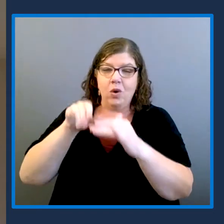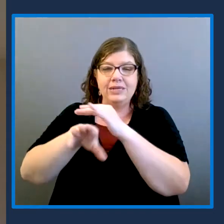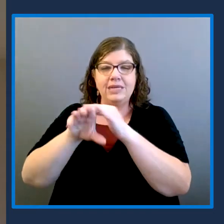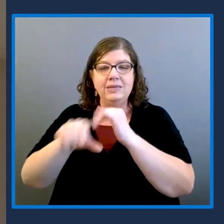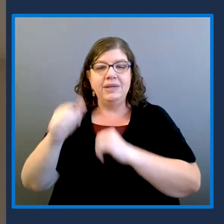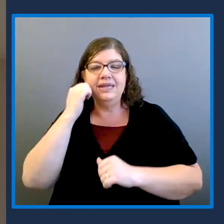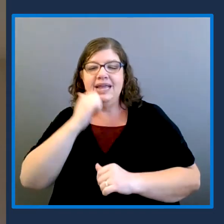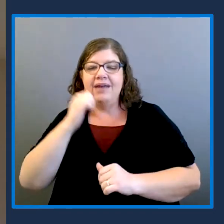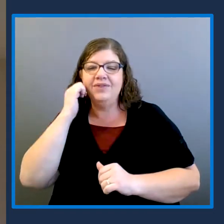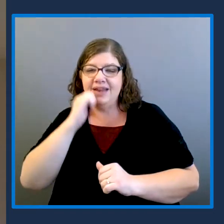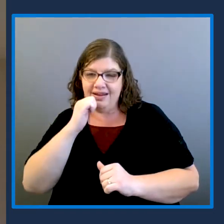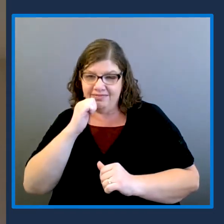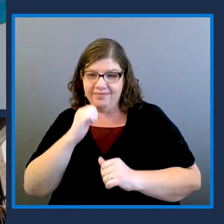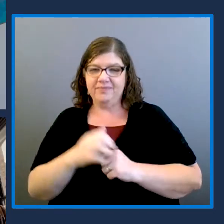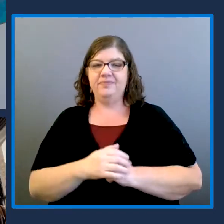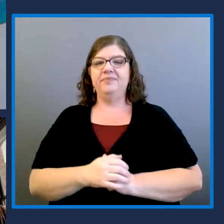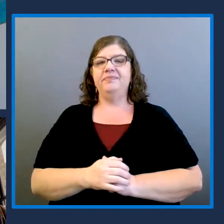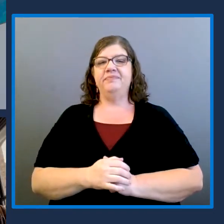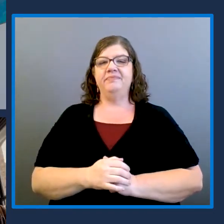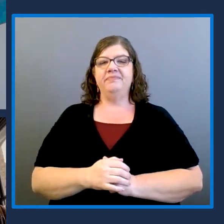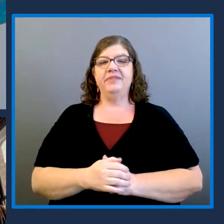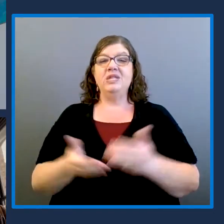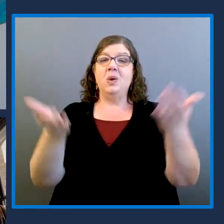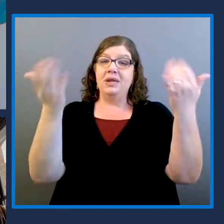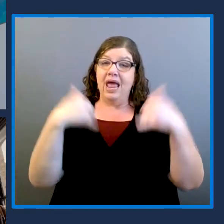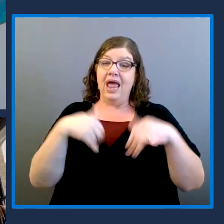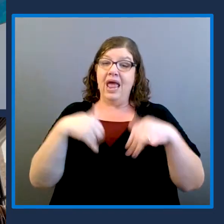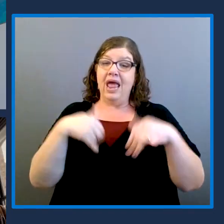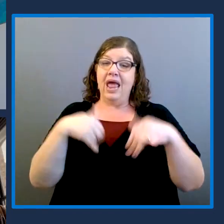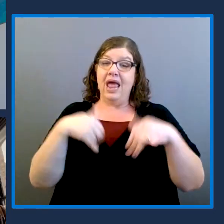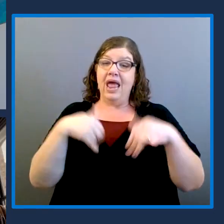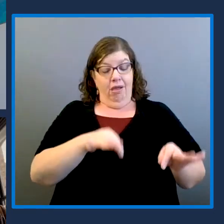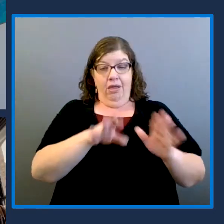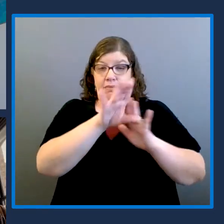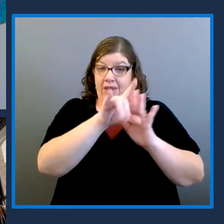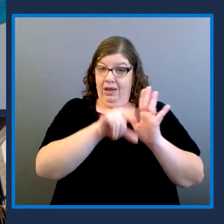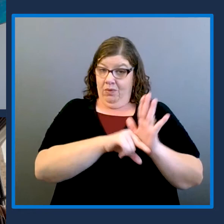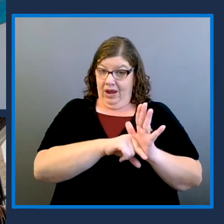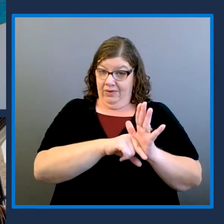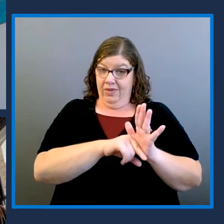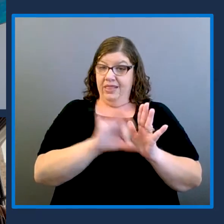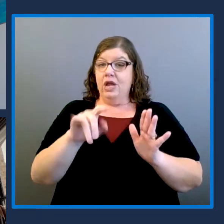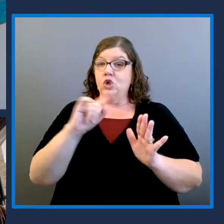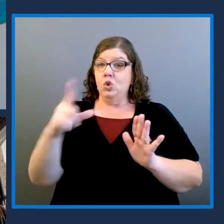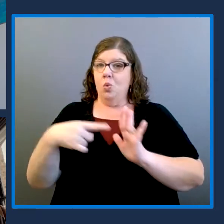every single day and so now that we've laid a backdrop for you on the tools that we're about